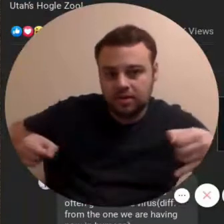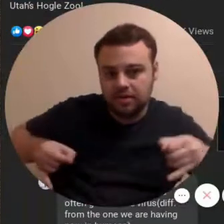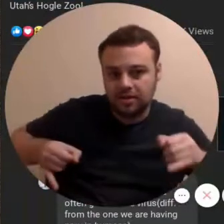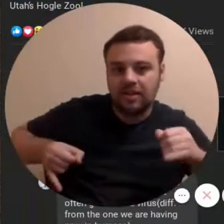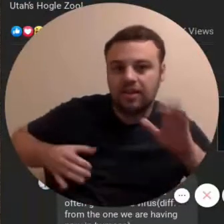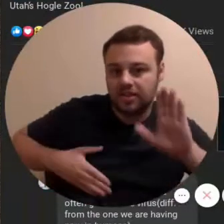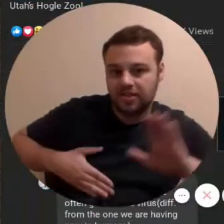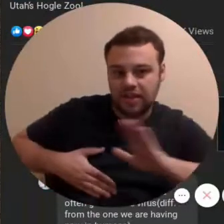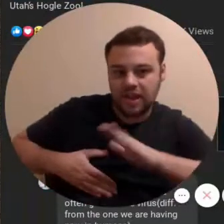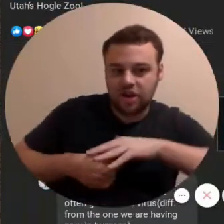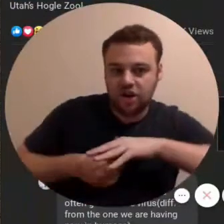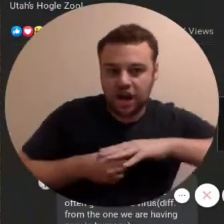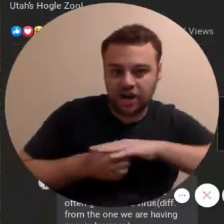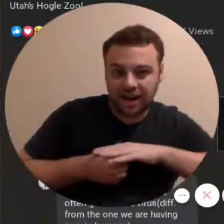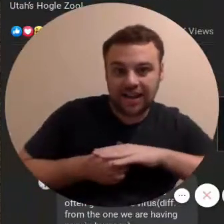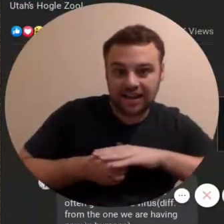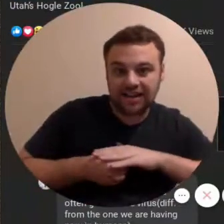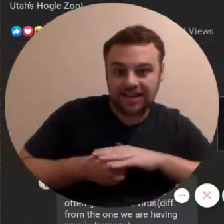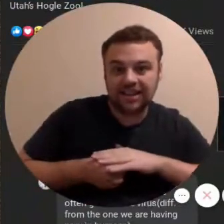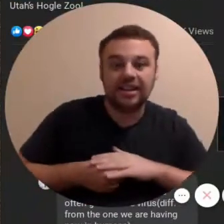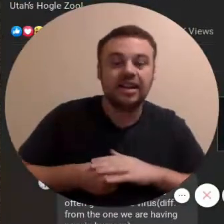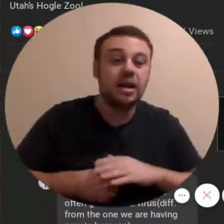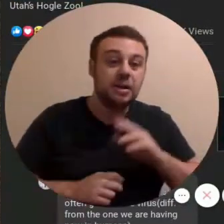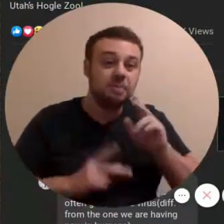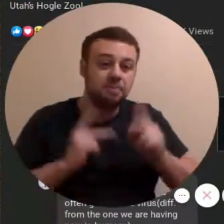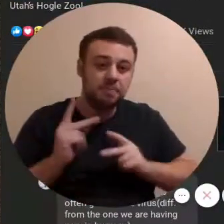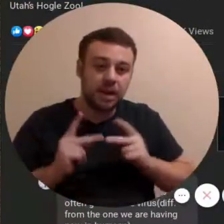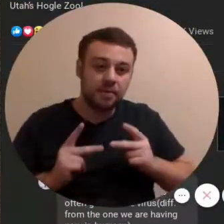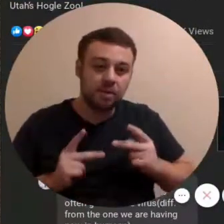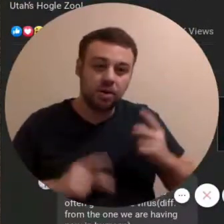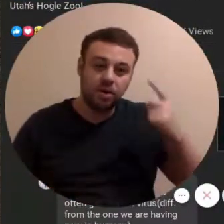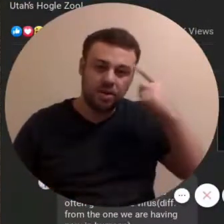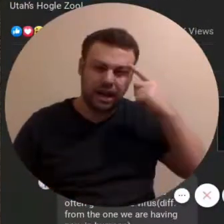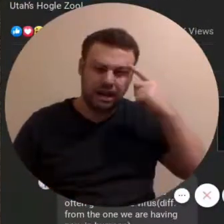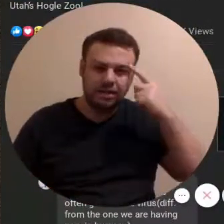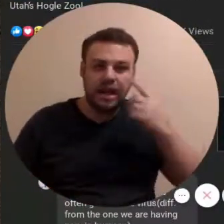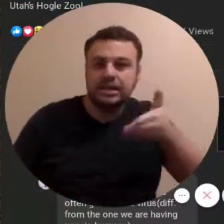by this exhibit ask, "Where's the skunk? I don't see a skunk." That's not a skunk.